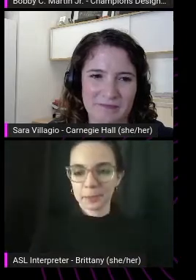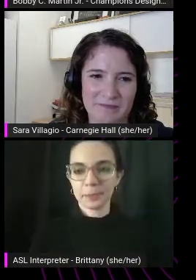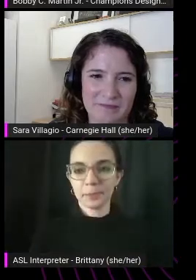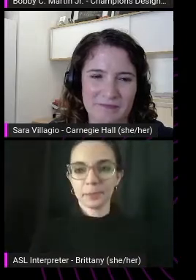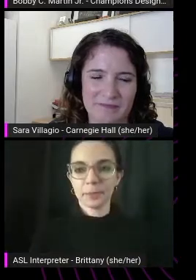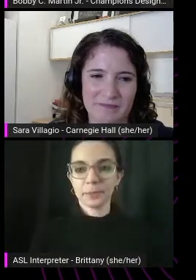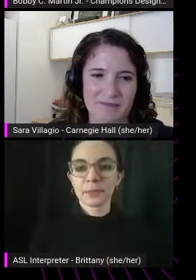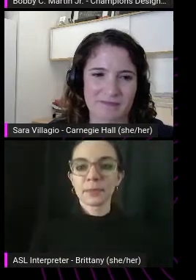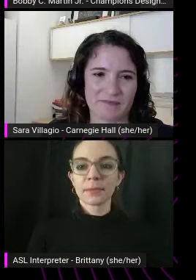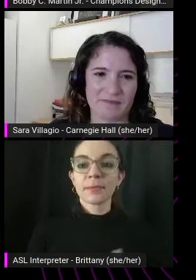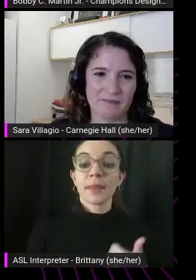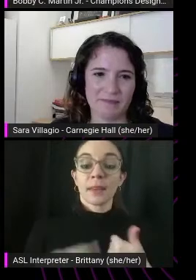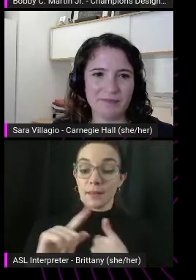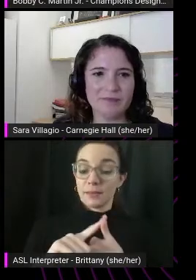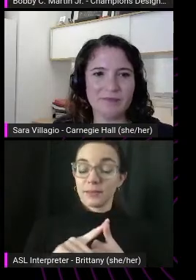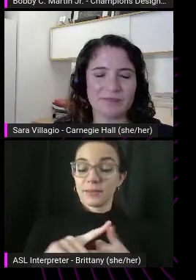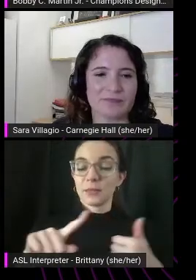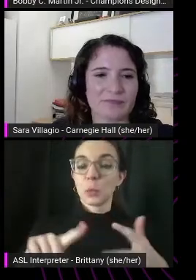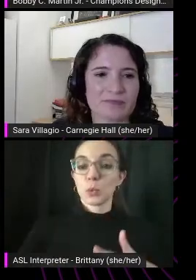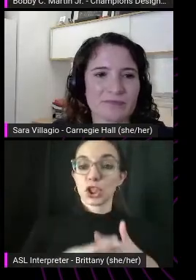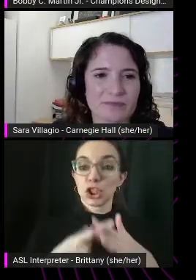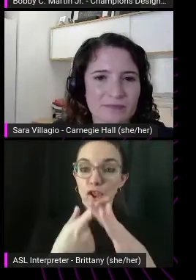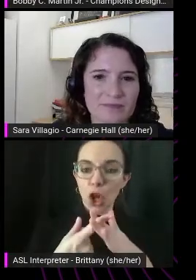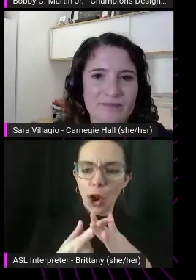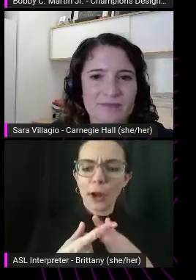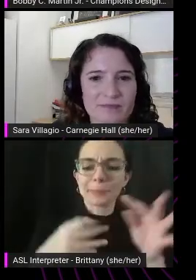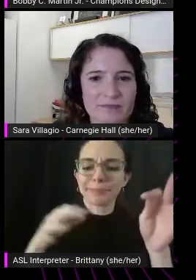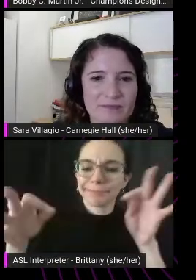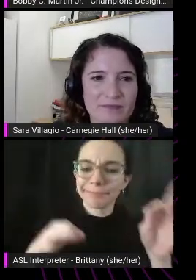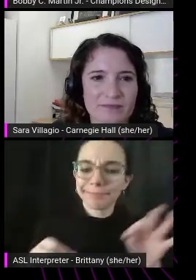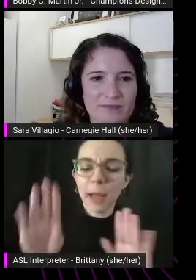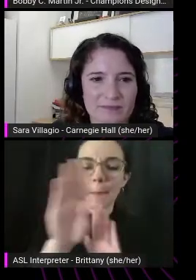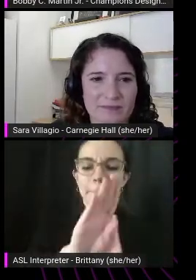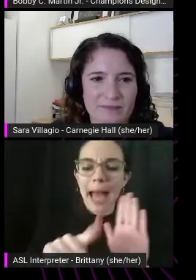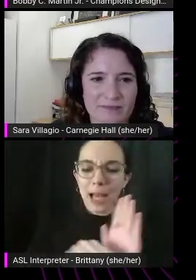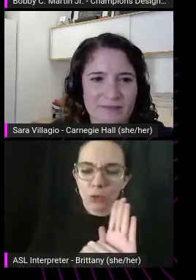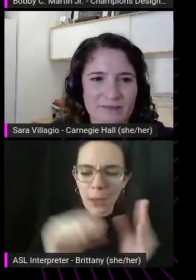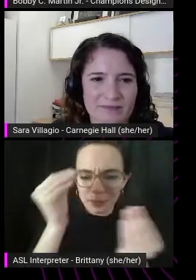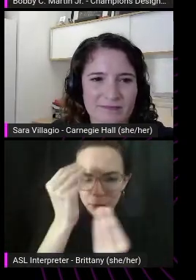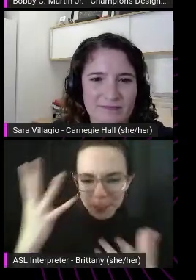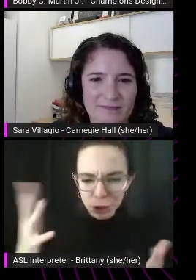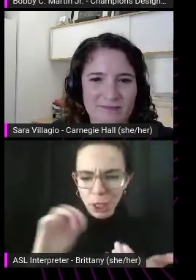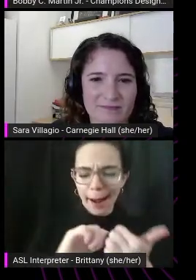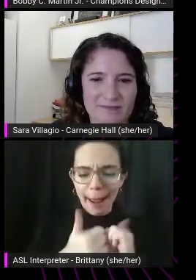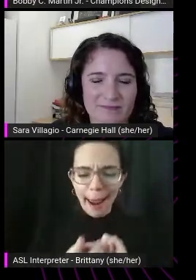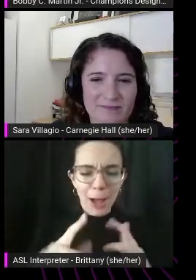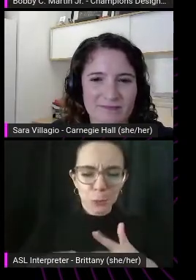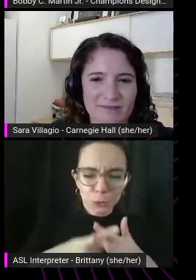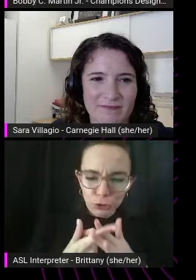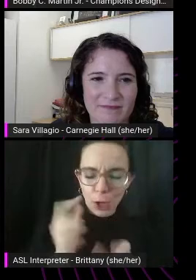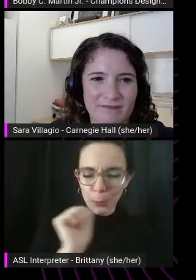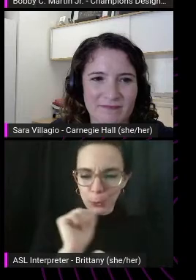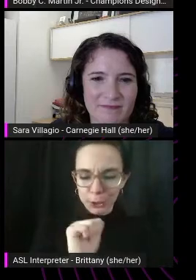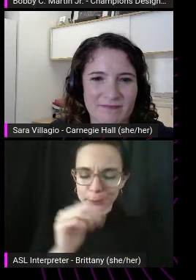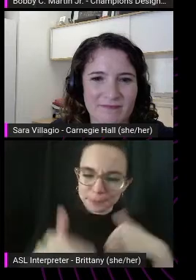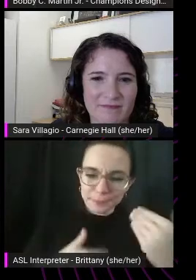We're going to start off by giving you some background of how the work got started and background on Carnegie Hall.